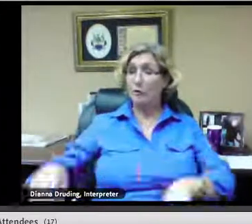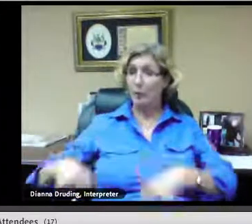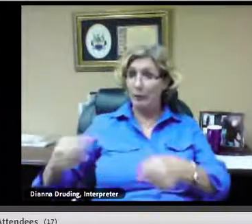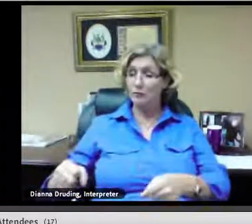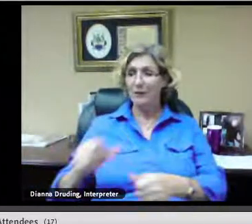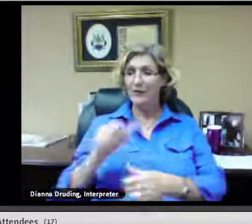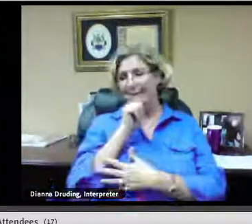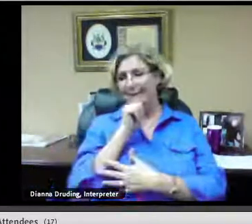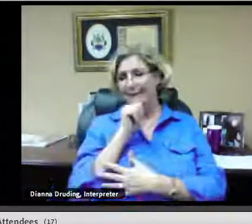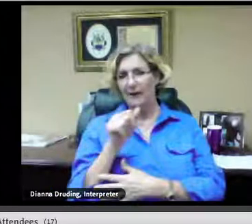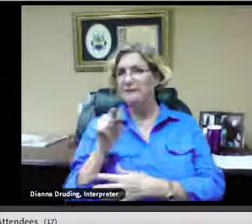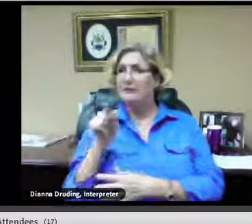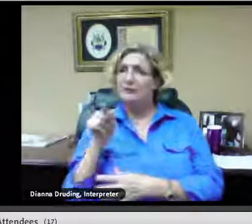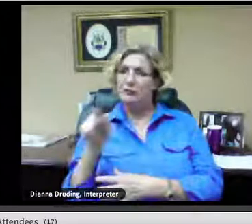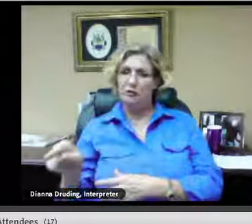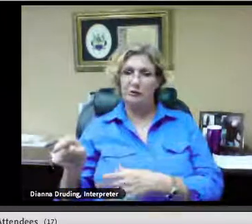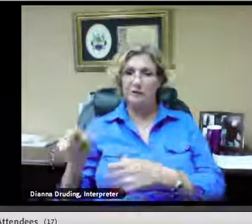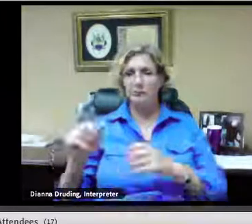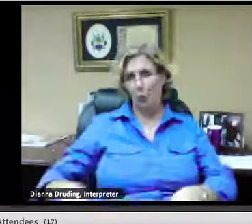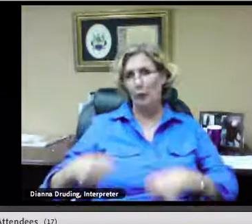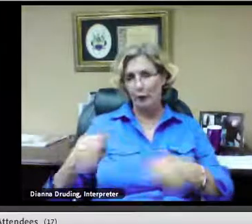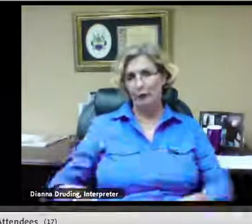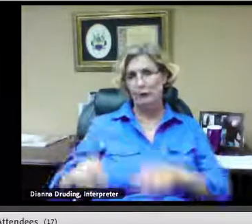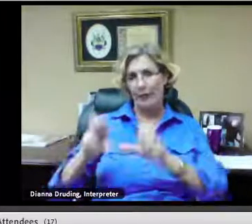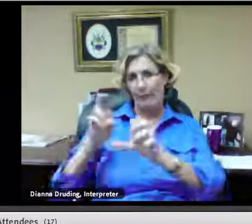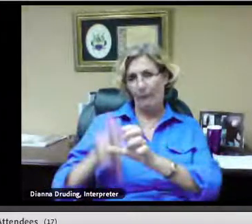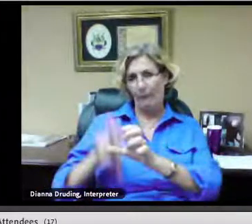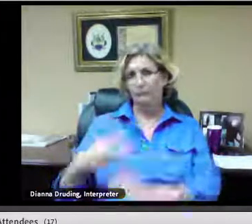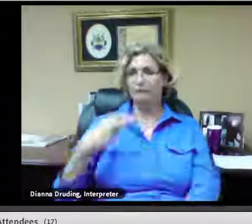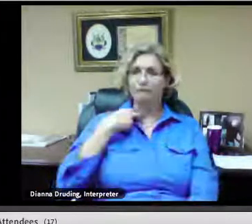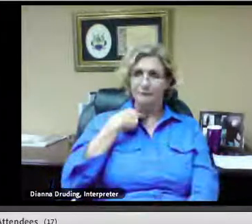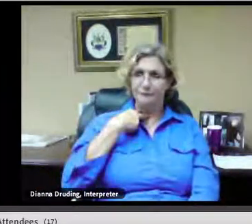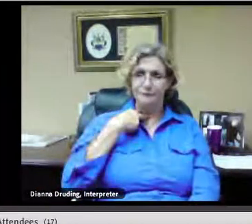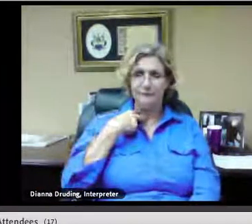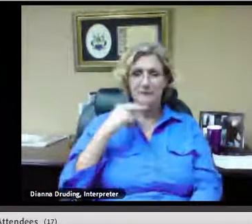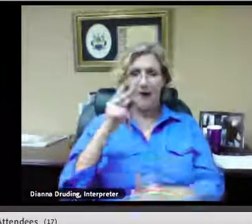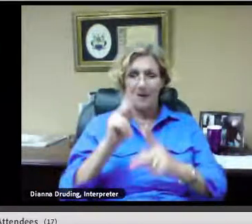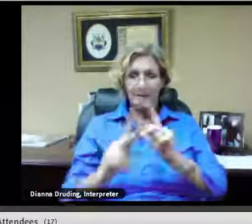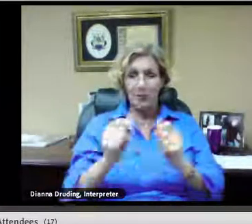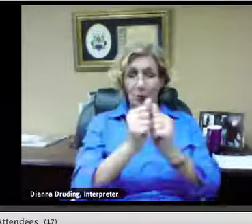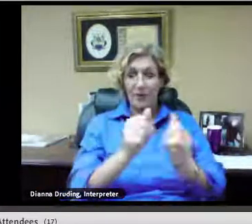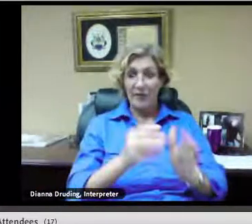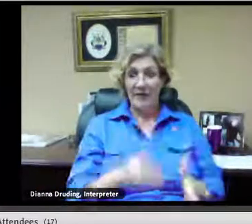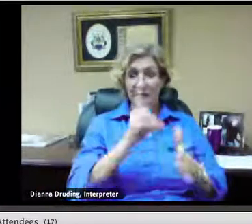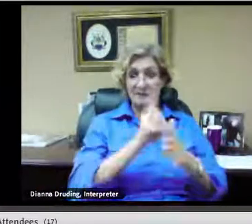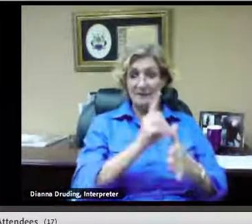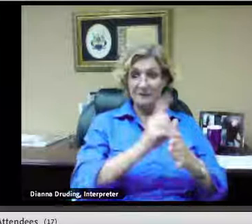not "normal" or "healthy." Okay. This is different. You know, I like the way that that one is framed because it just,